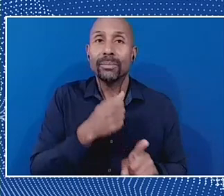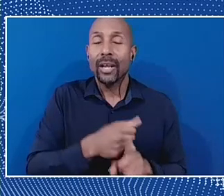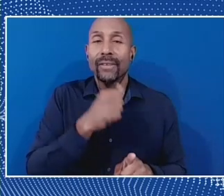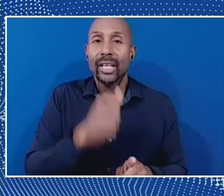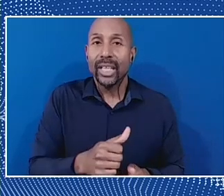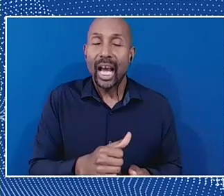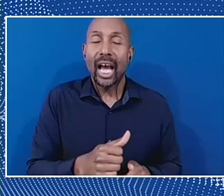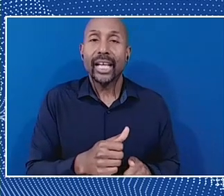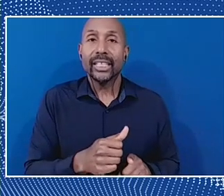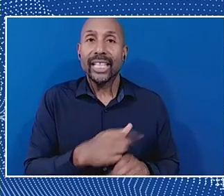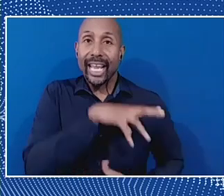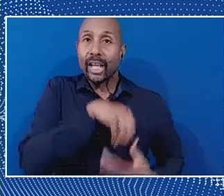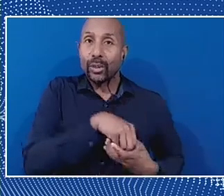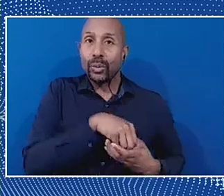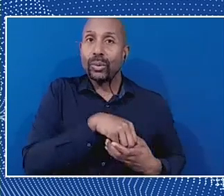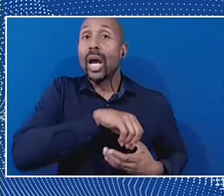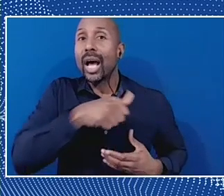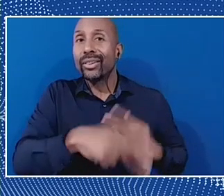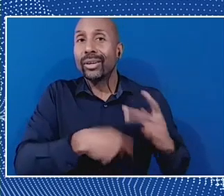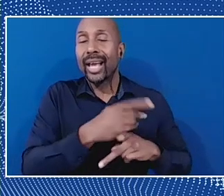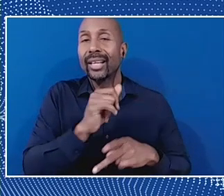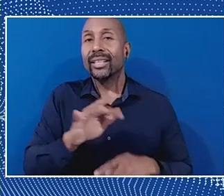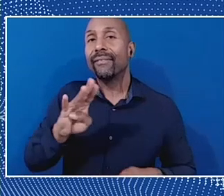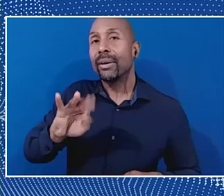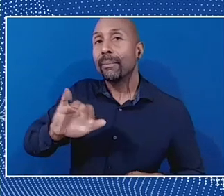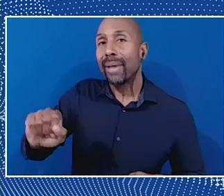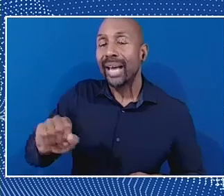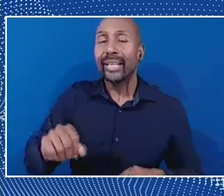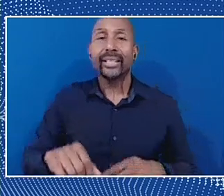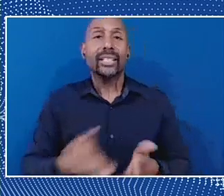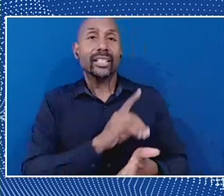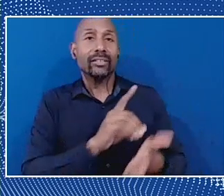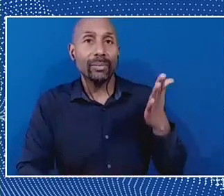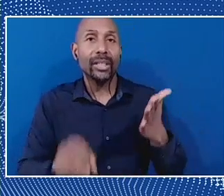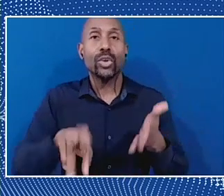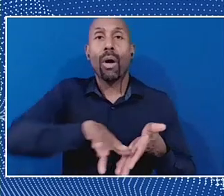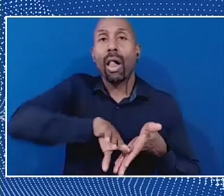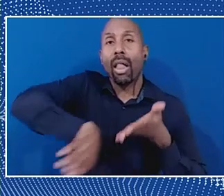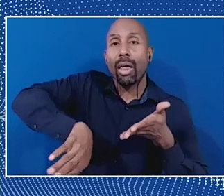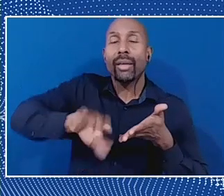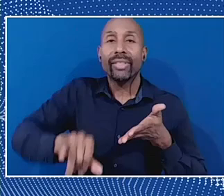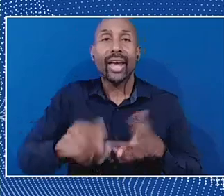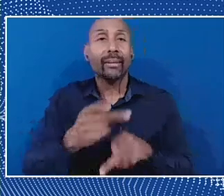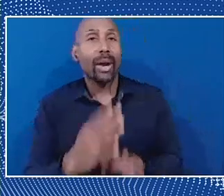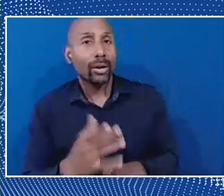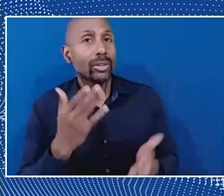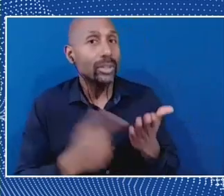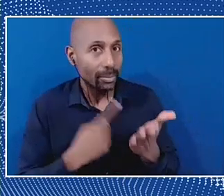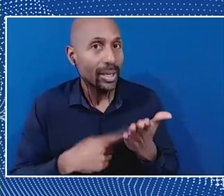discrimination or marginalization that borrowers have sometimes experienced in attempts to provide relief.